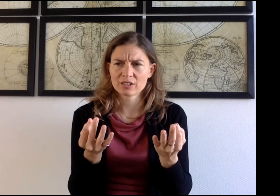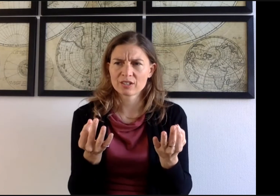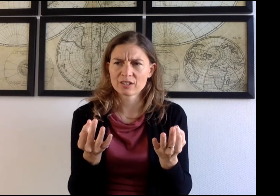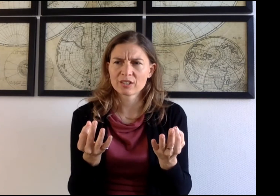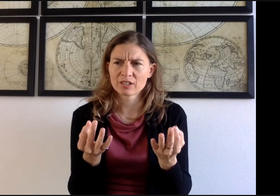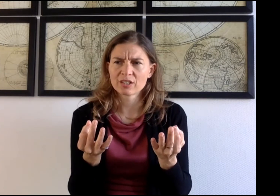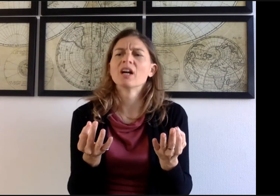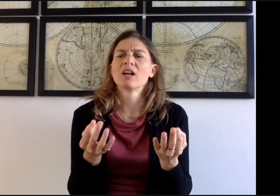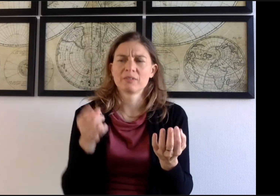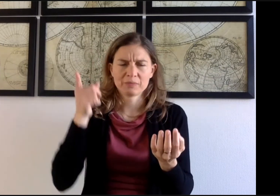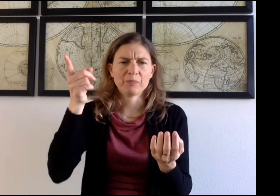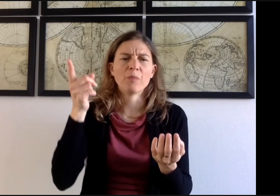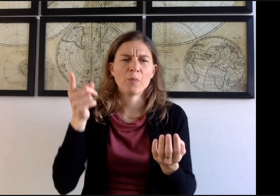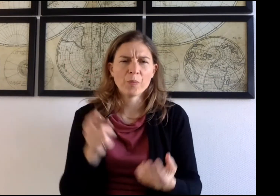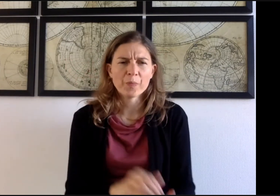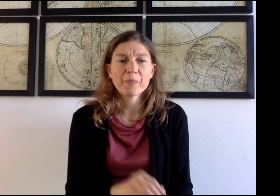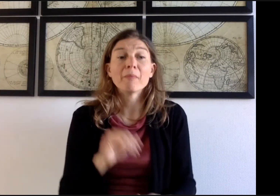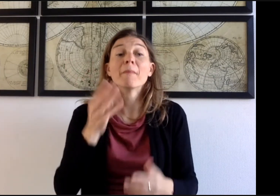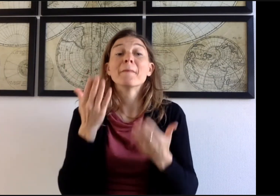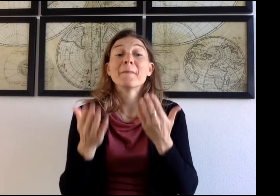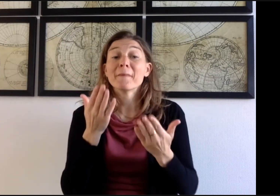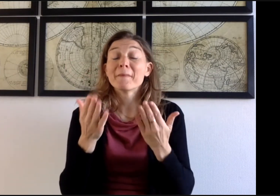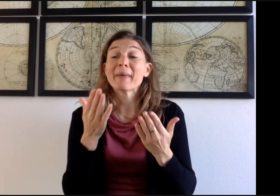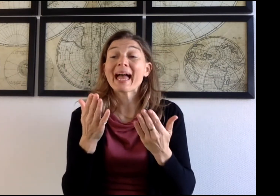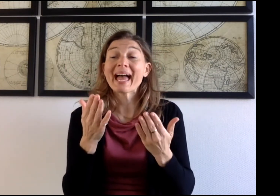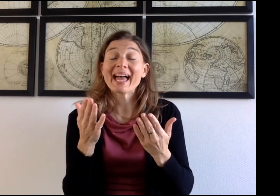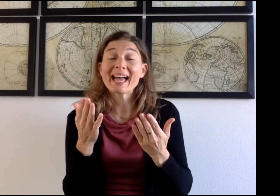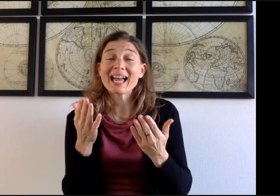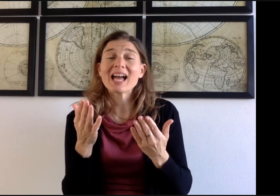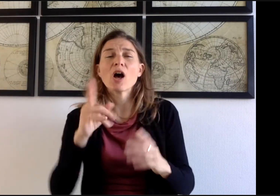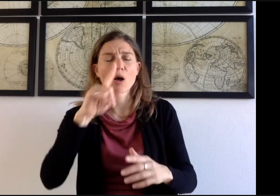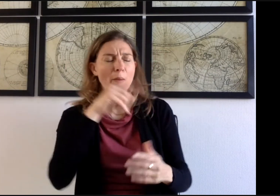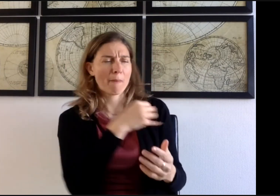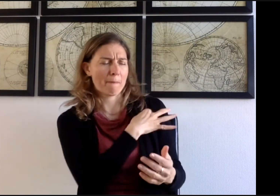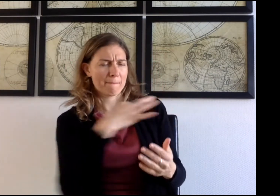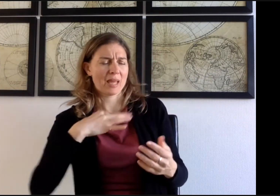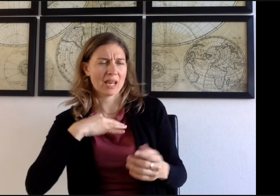when they need to be treated for COVID-19.